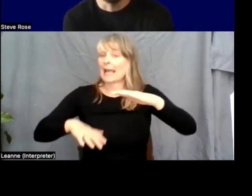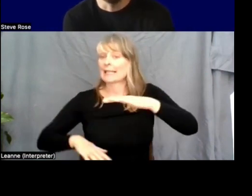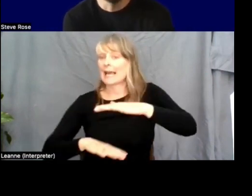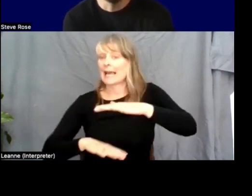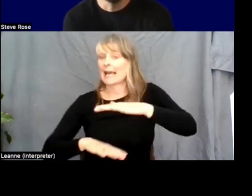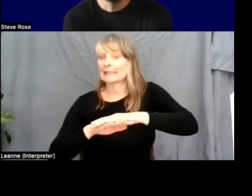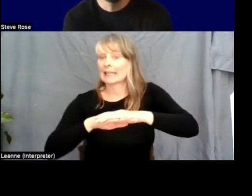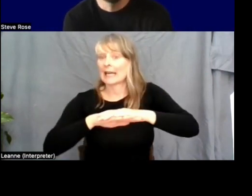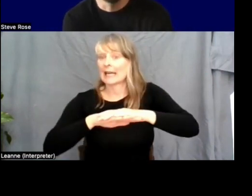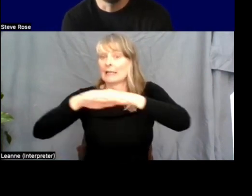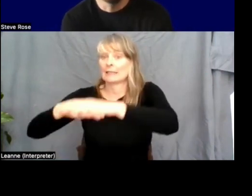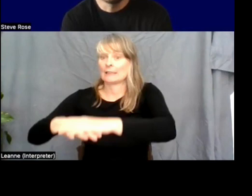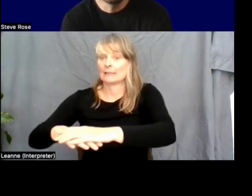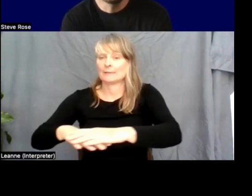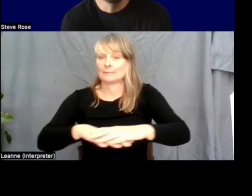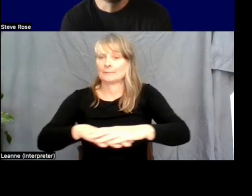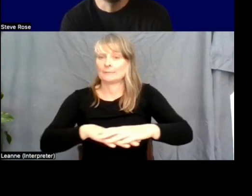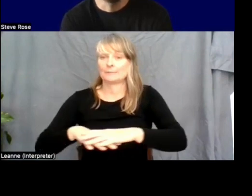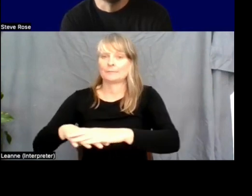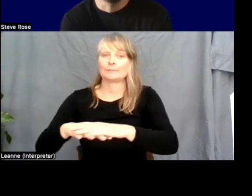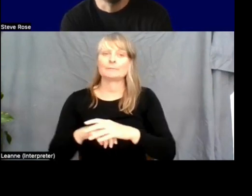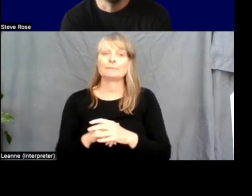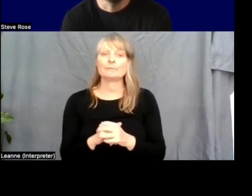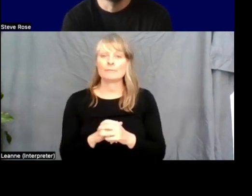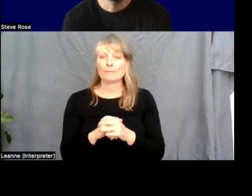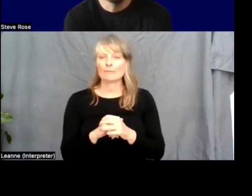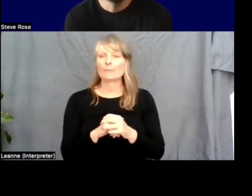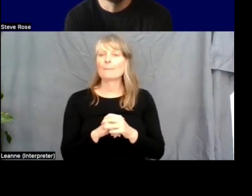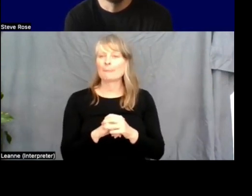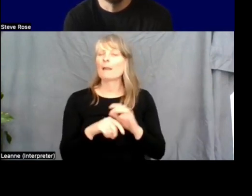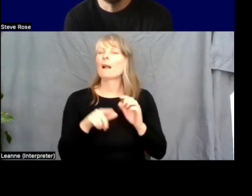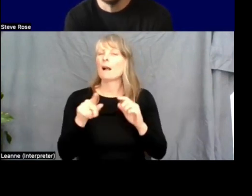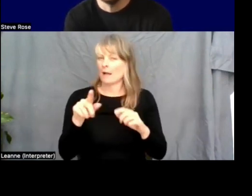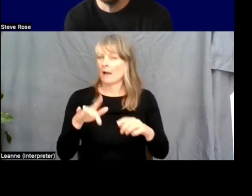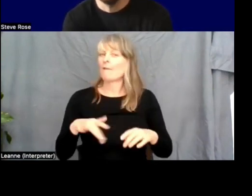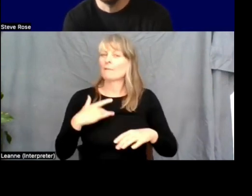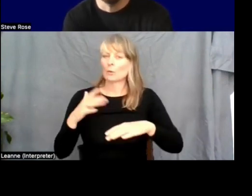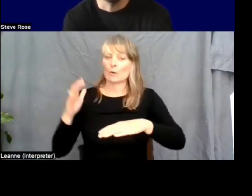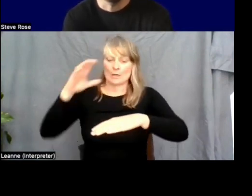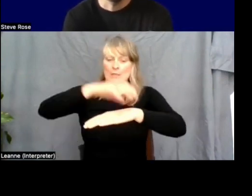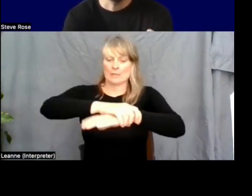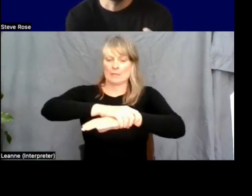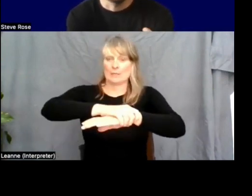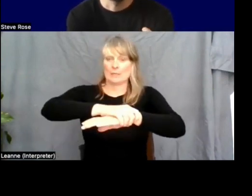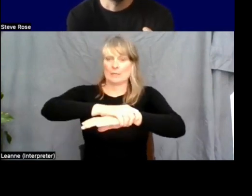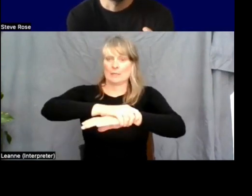guidance, but we would always suggest it's used cautiously and sensitively with the person's reactions,